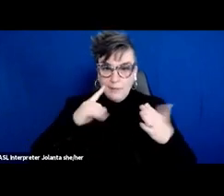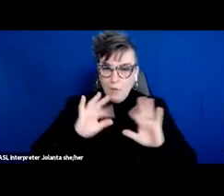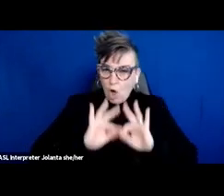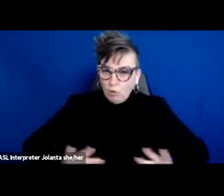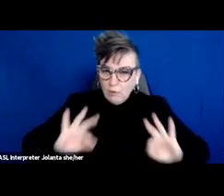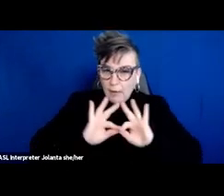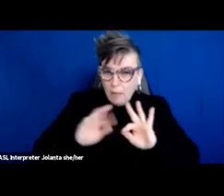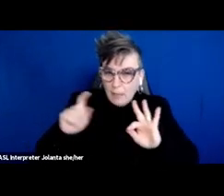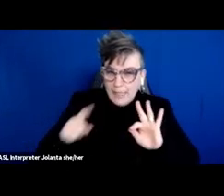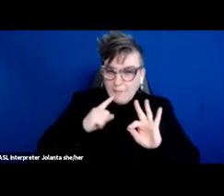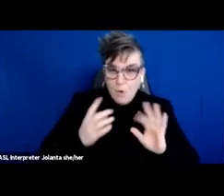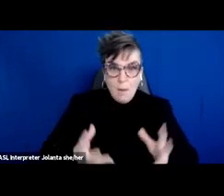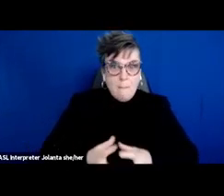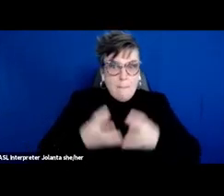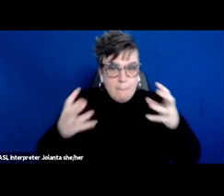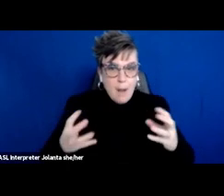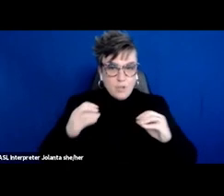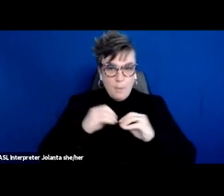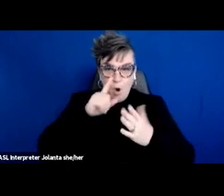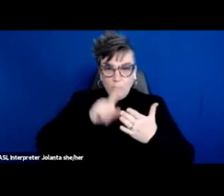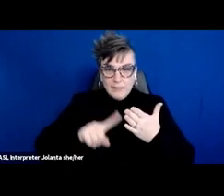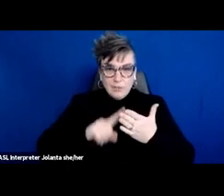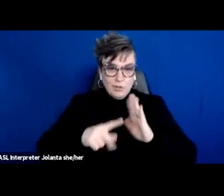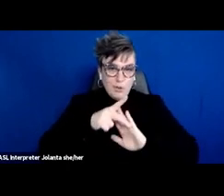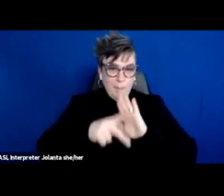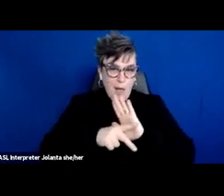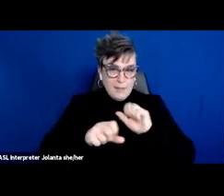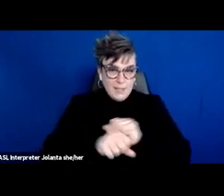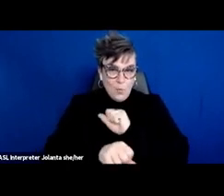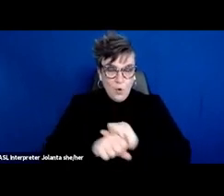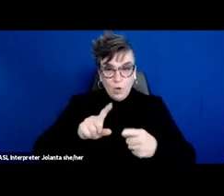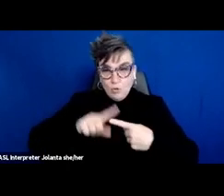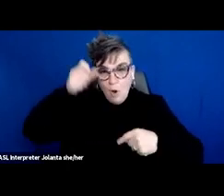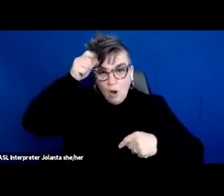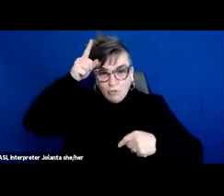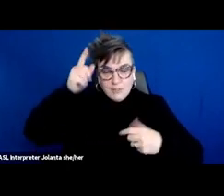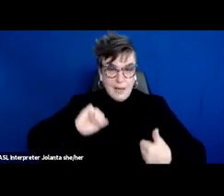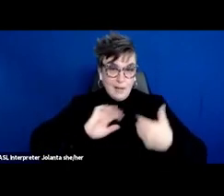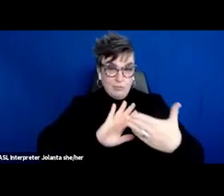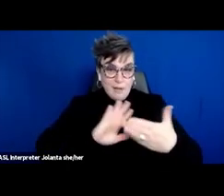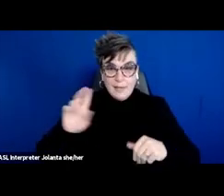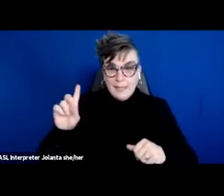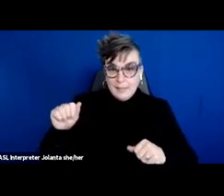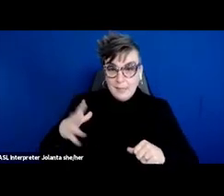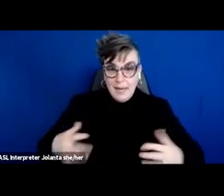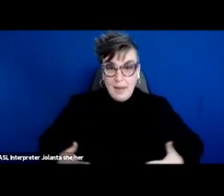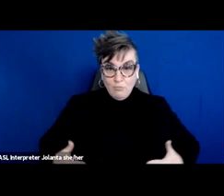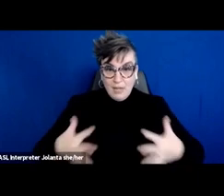research and policy work to understand and address disability and pregnancy inequities